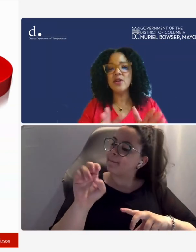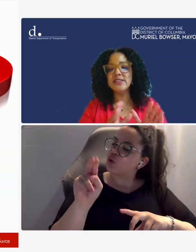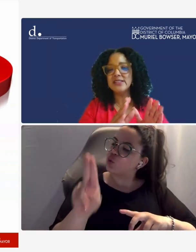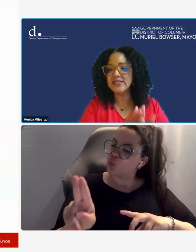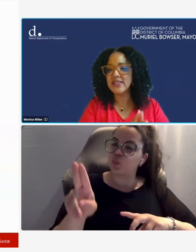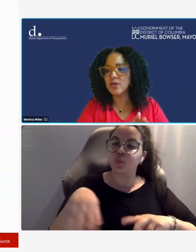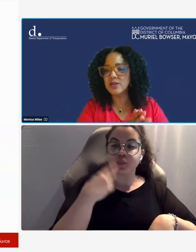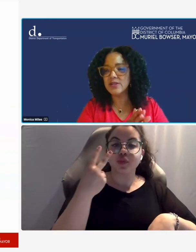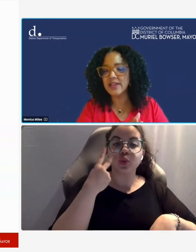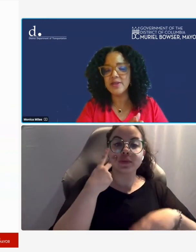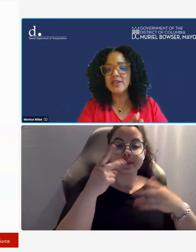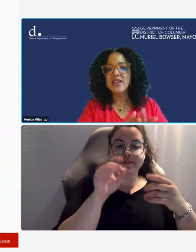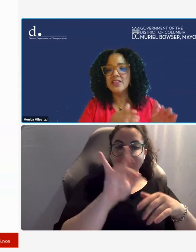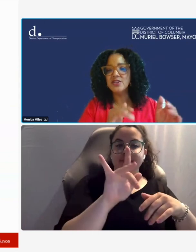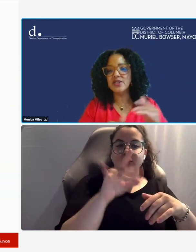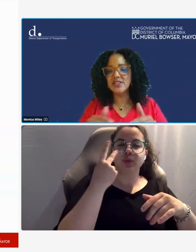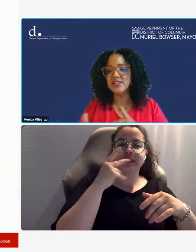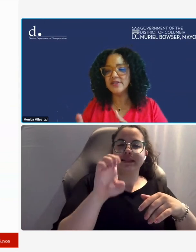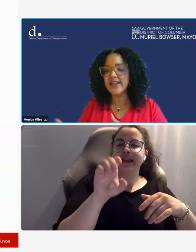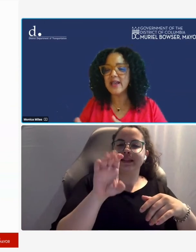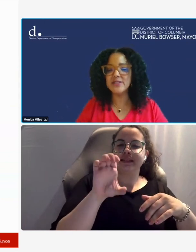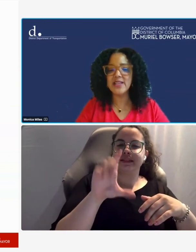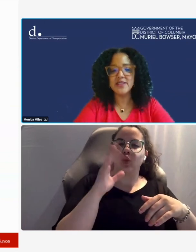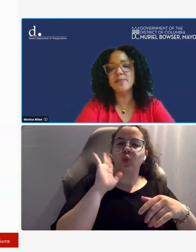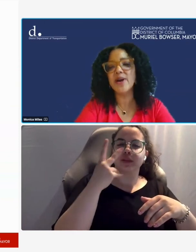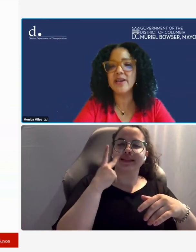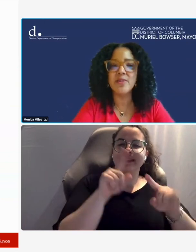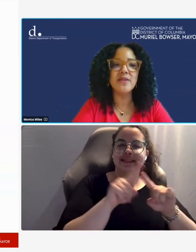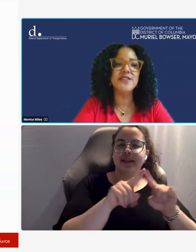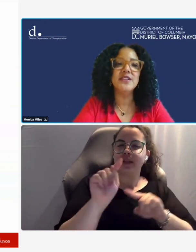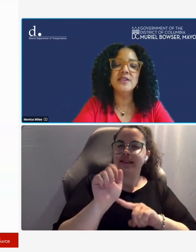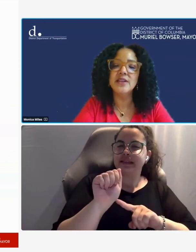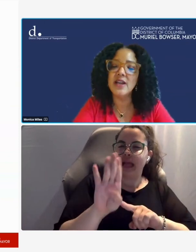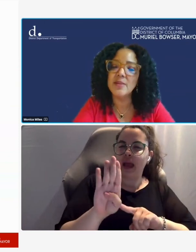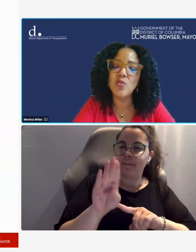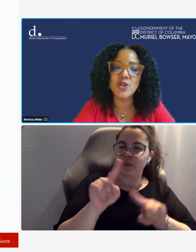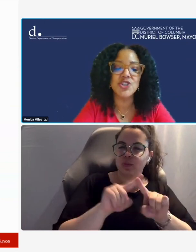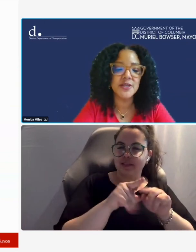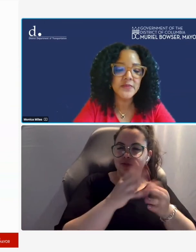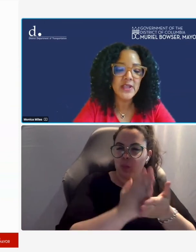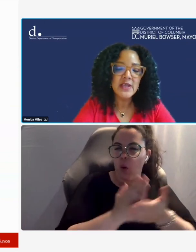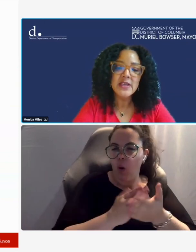an excel document and then you're going to see different tabs at the bottom of the worksheet so